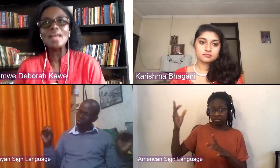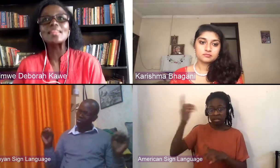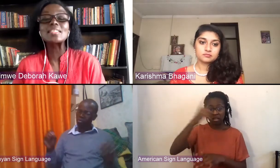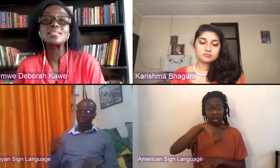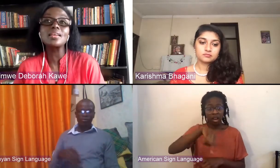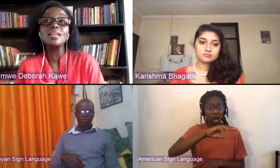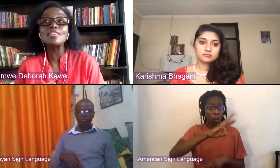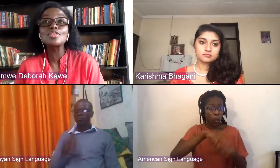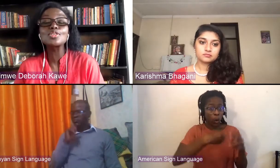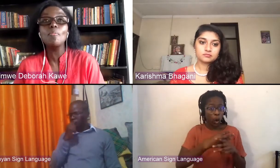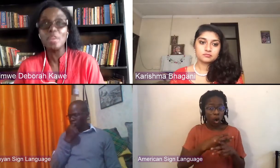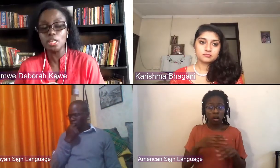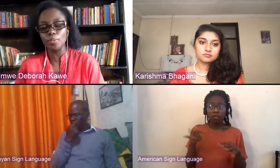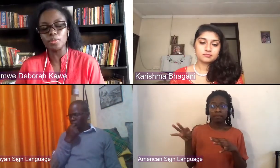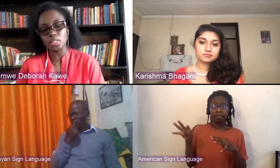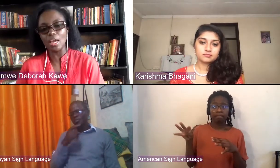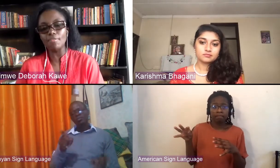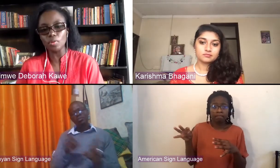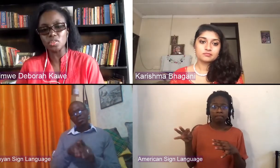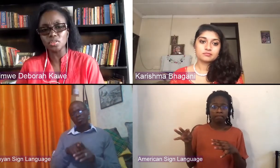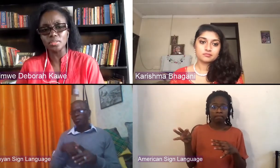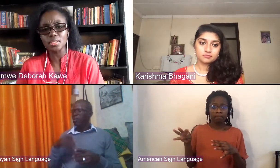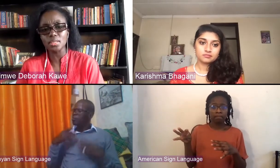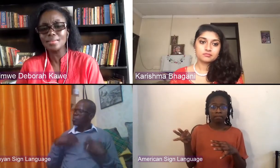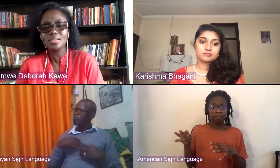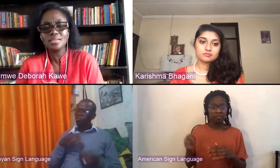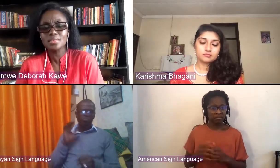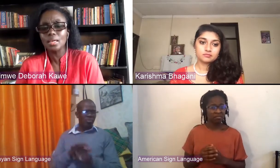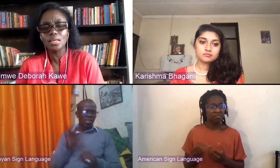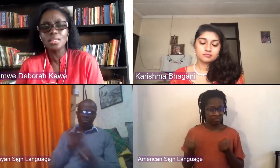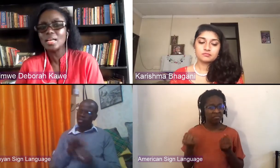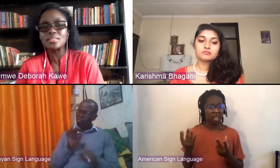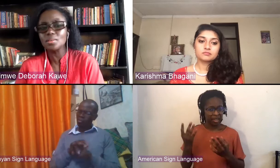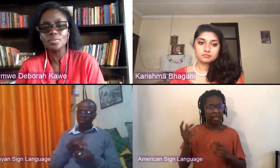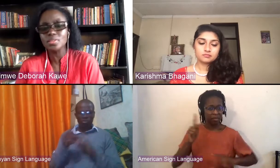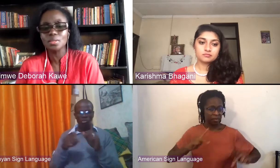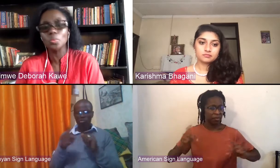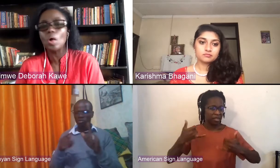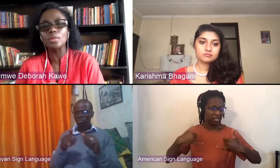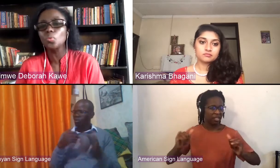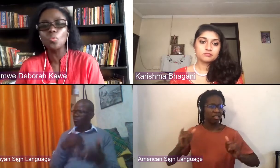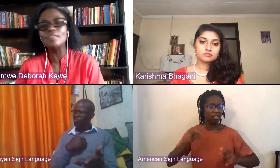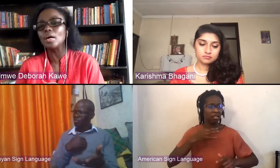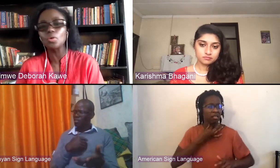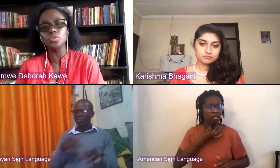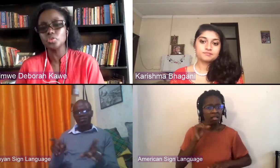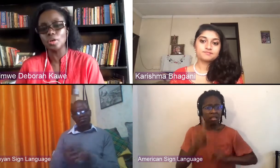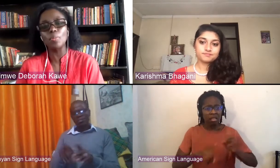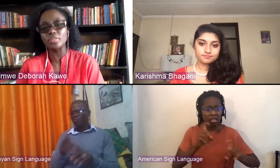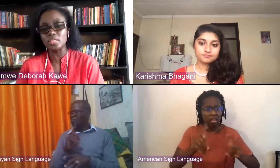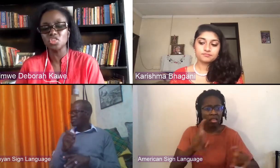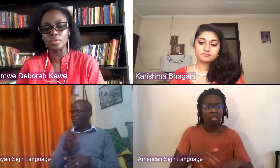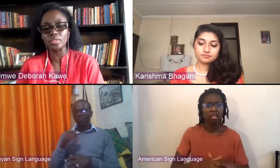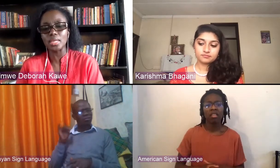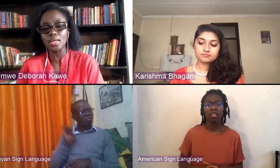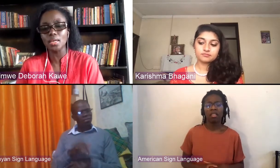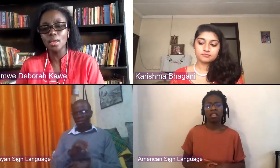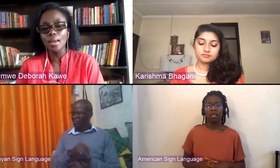And they still and so many people still have questions, and this is like it cuts across the world whoever got to know about this genocide,